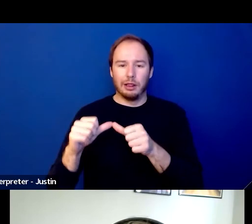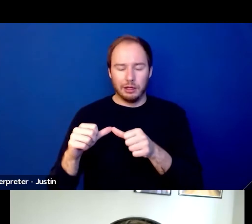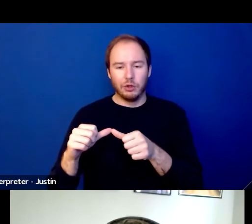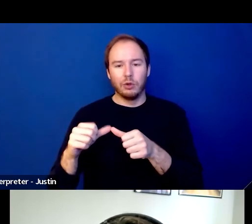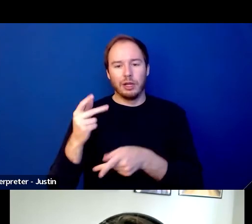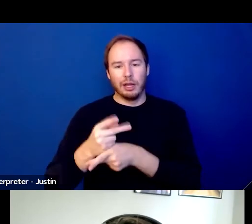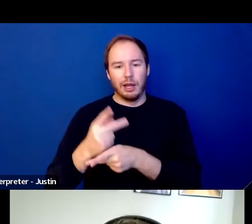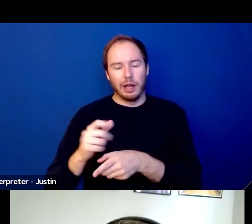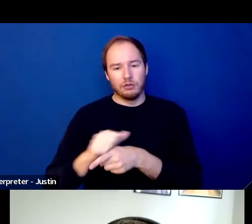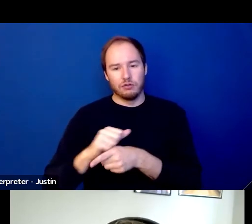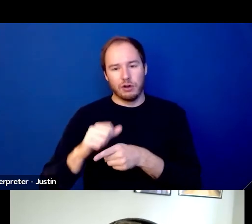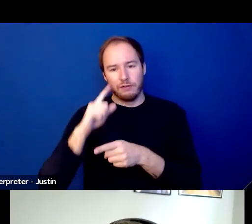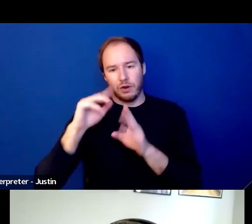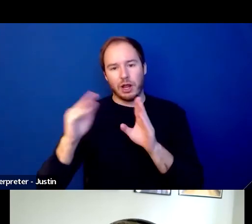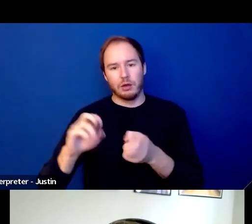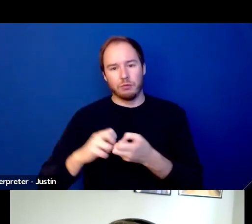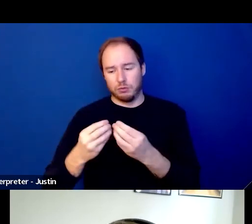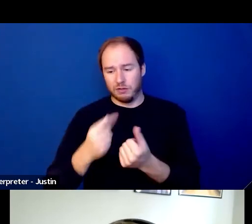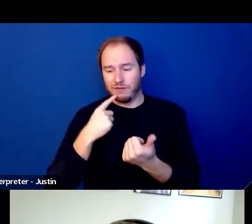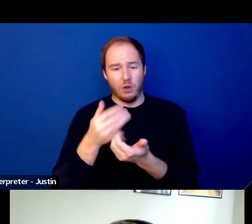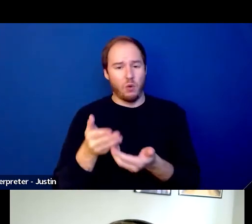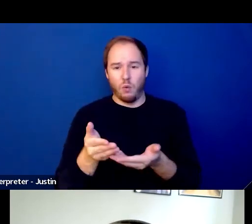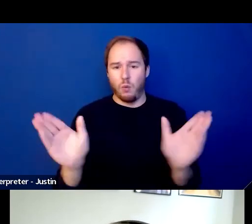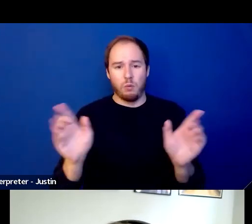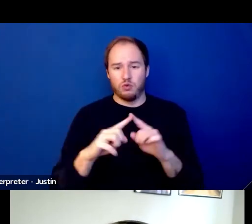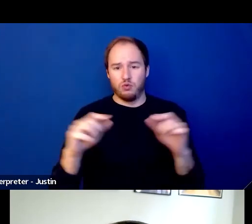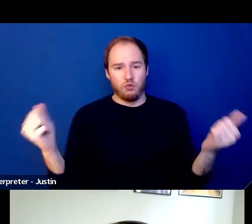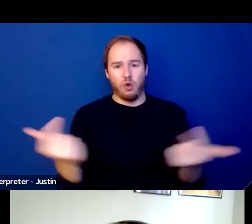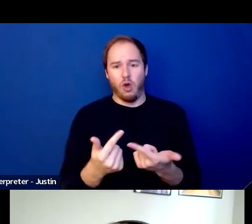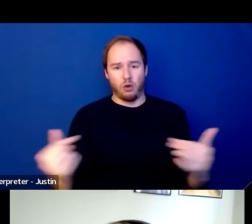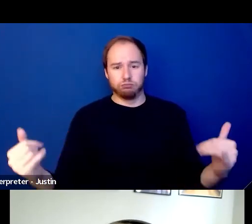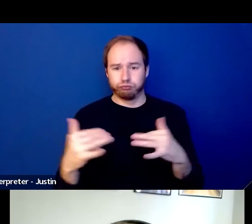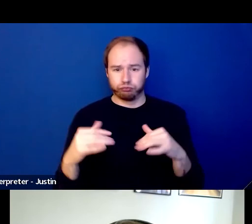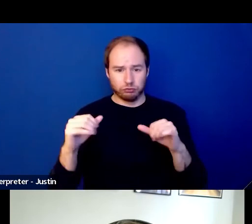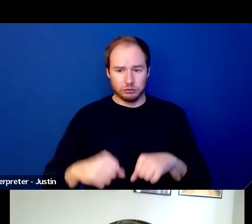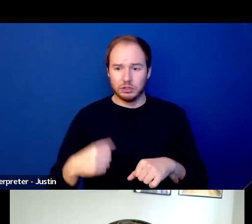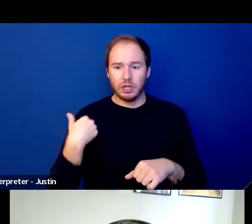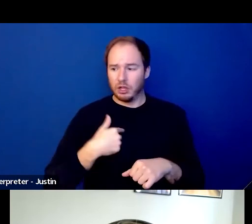on housing problem solving, and anyone can attend that training. And we often get outside providers.